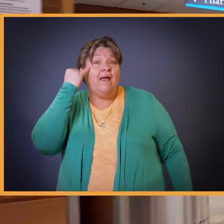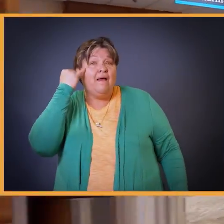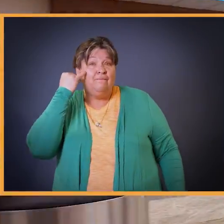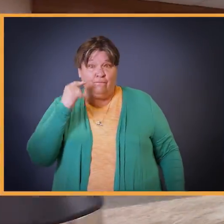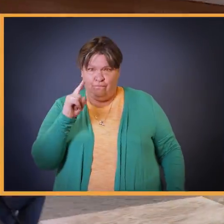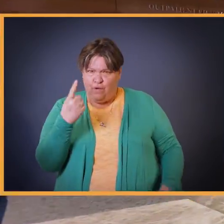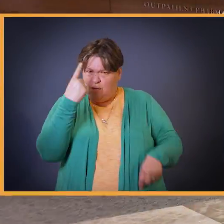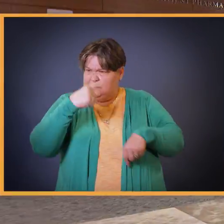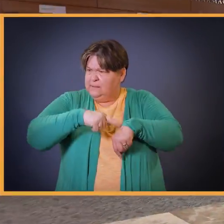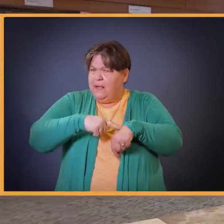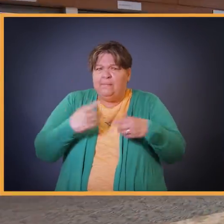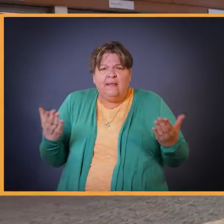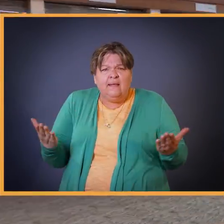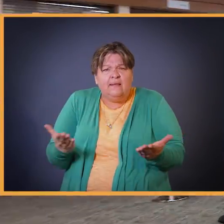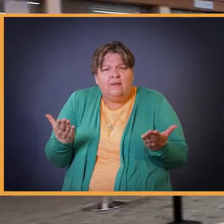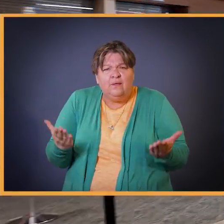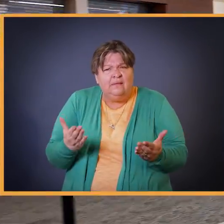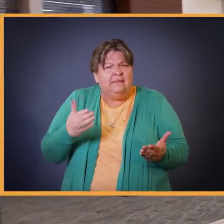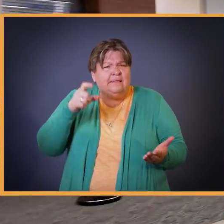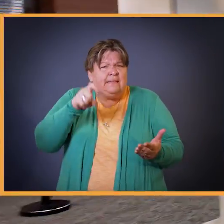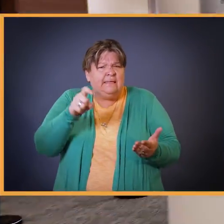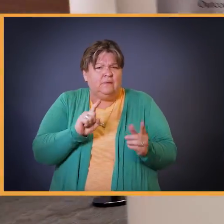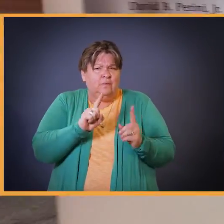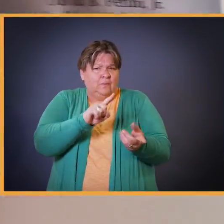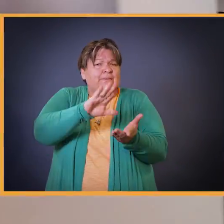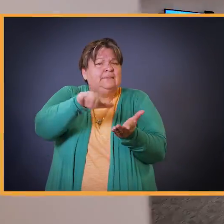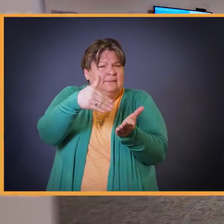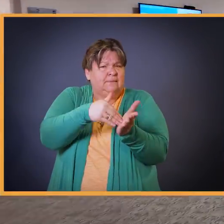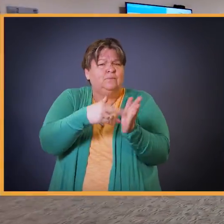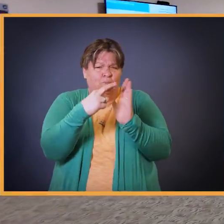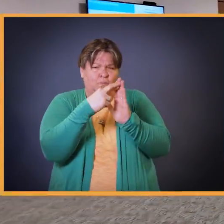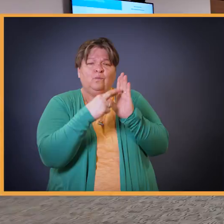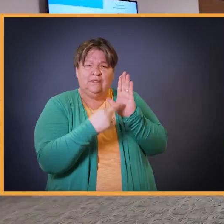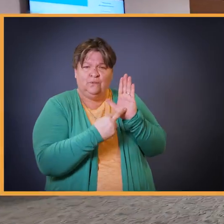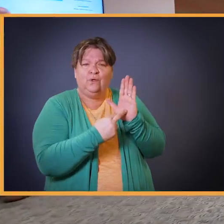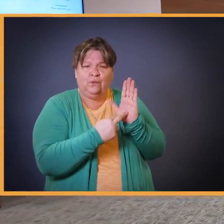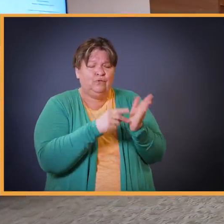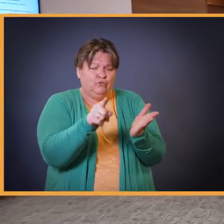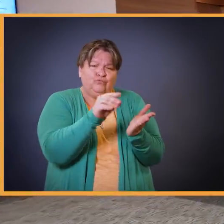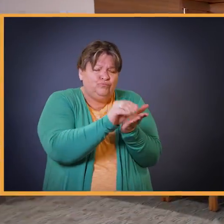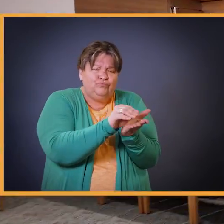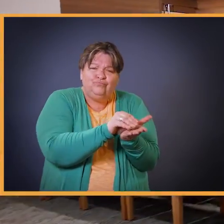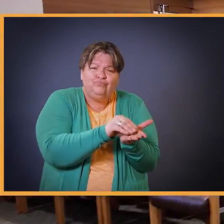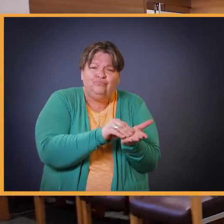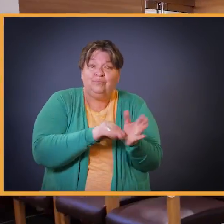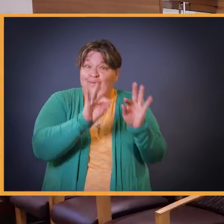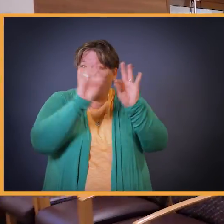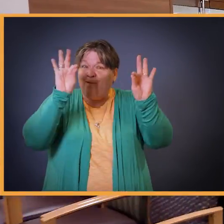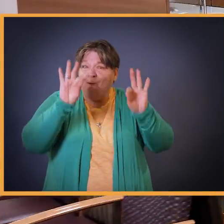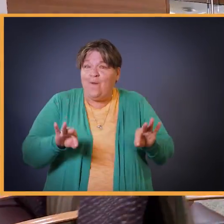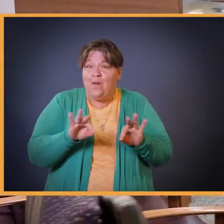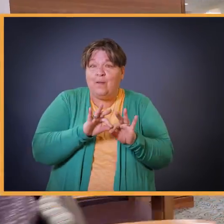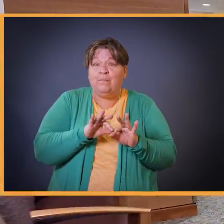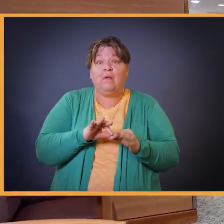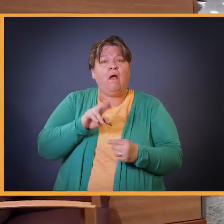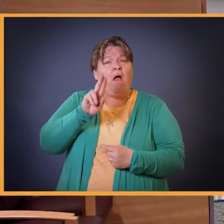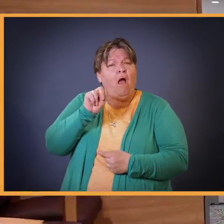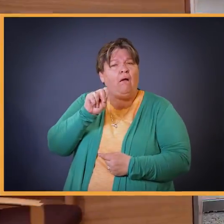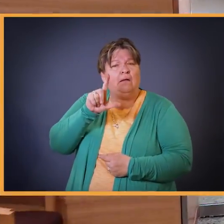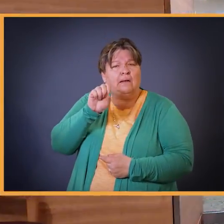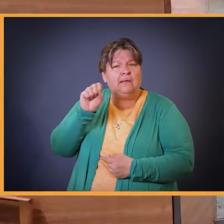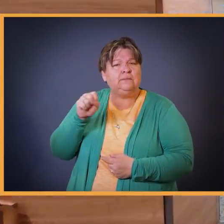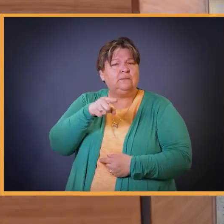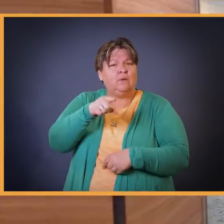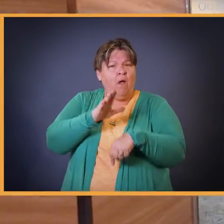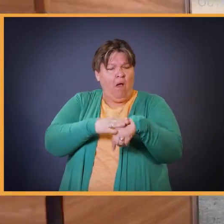If this is your first visit, you may go to Central Registration to fill out new patient forms if you haven't already.